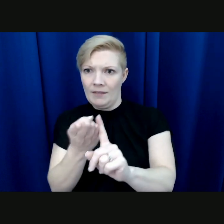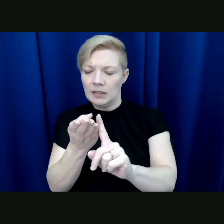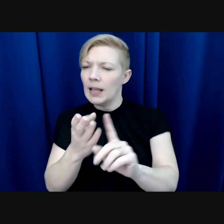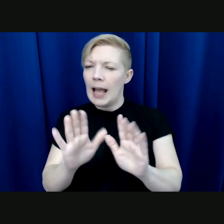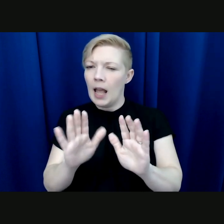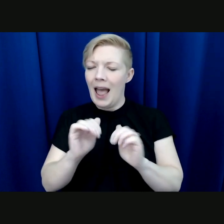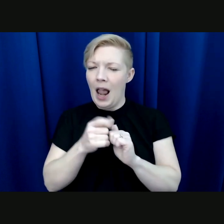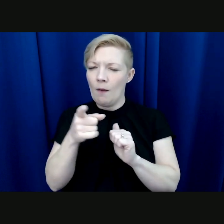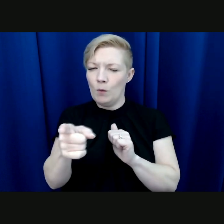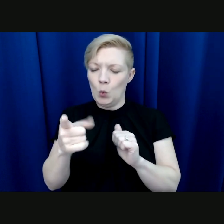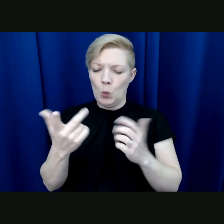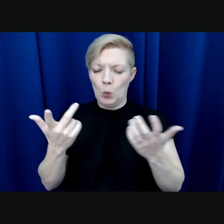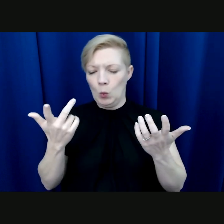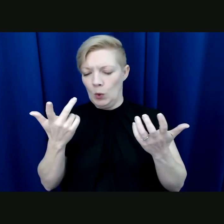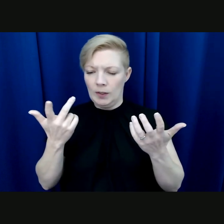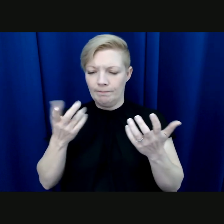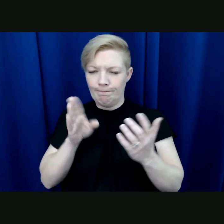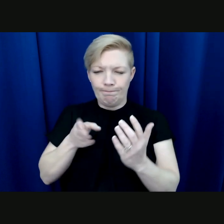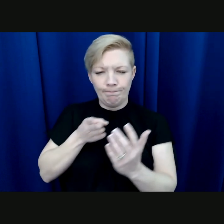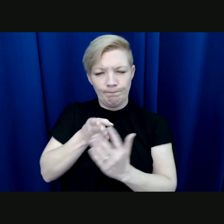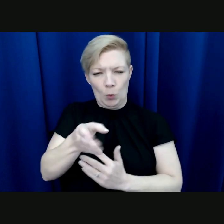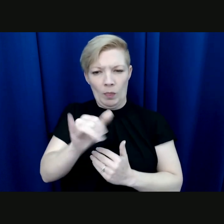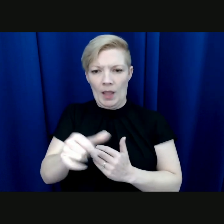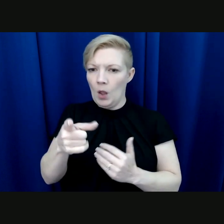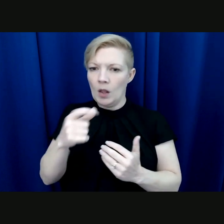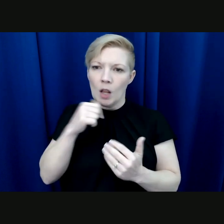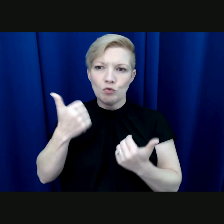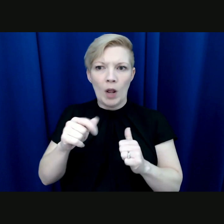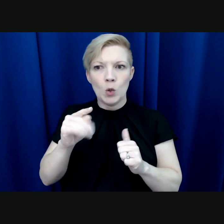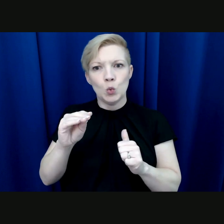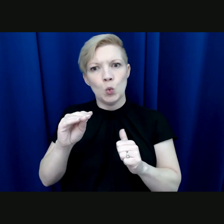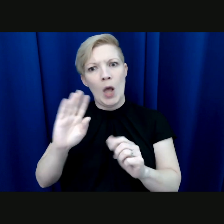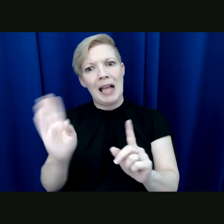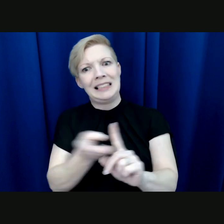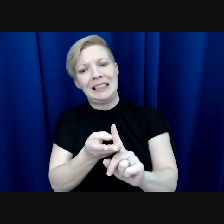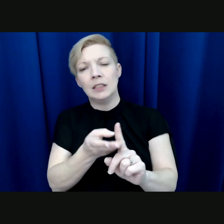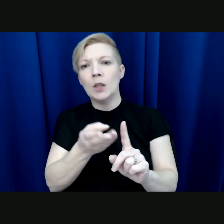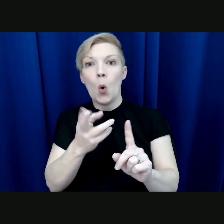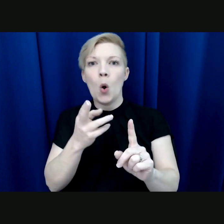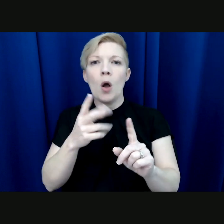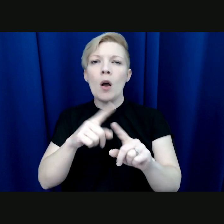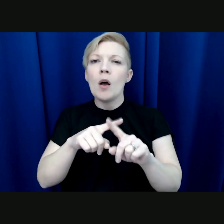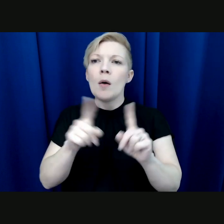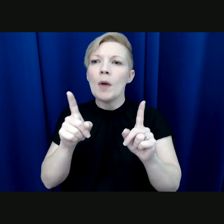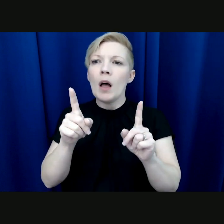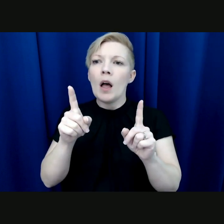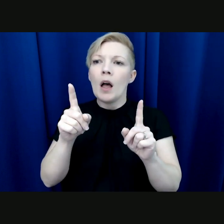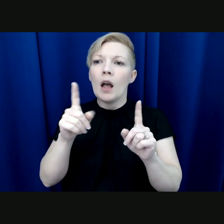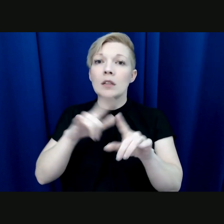of trying to manage not being an advocate, but making sure that you're not also just doing both sides as well as it is.